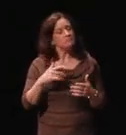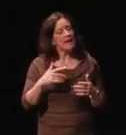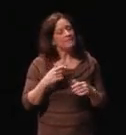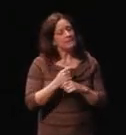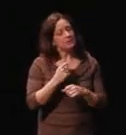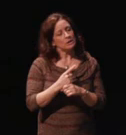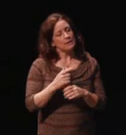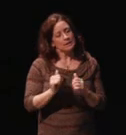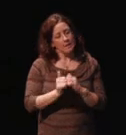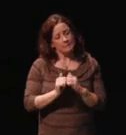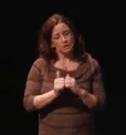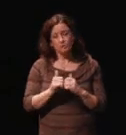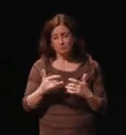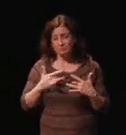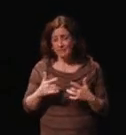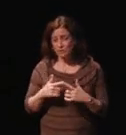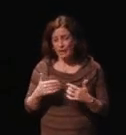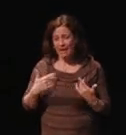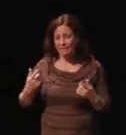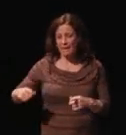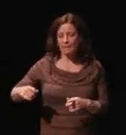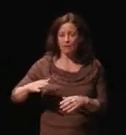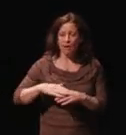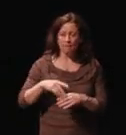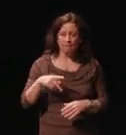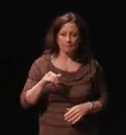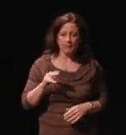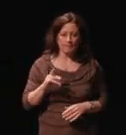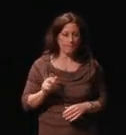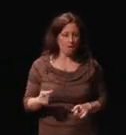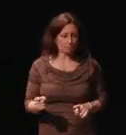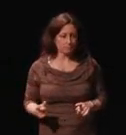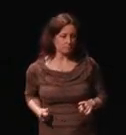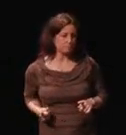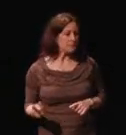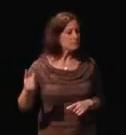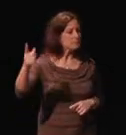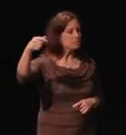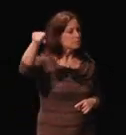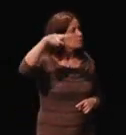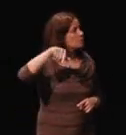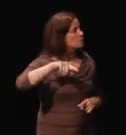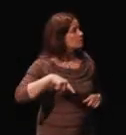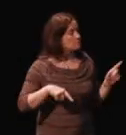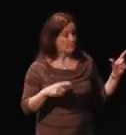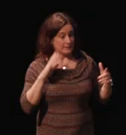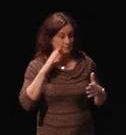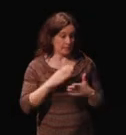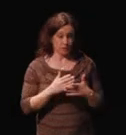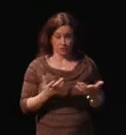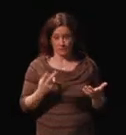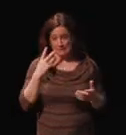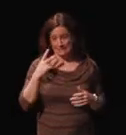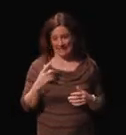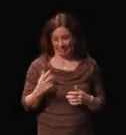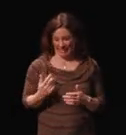Often, it was on pinball. But in this picture, you can see it's the latest arcade games at